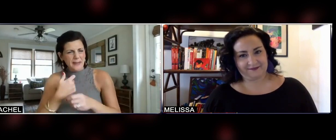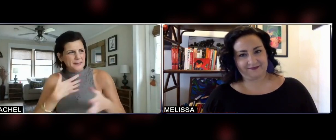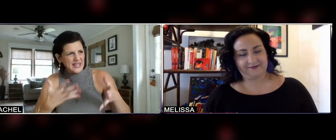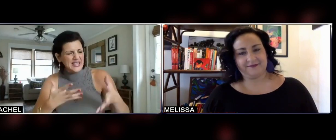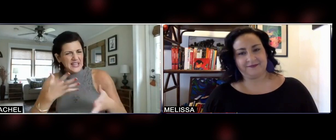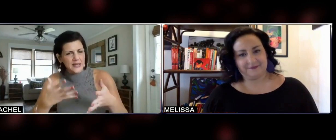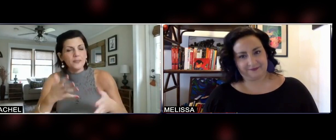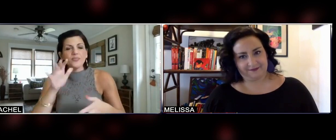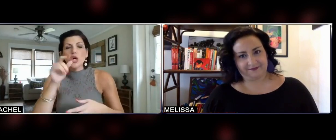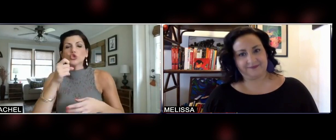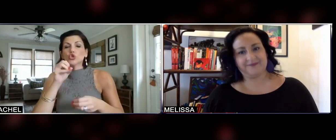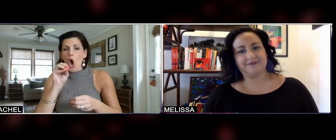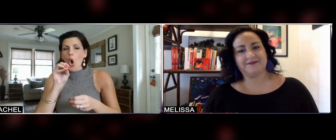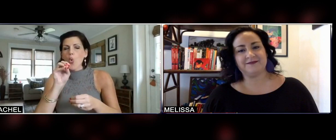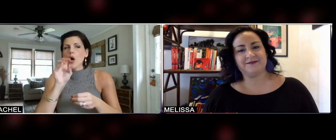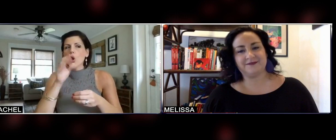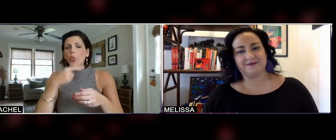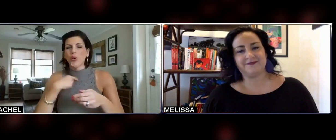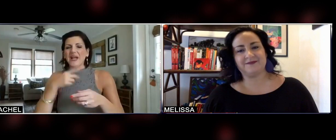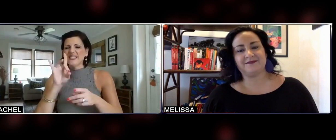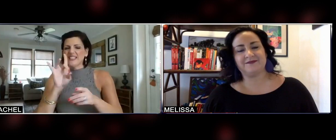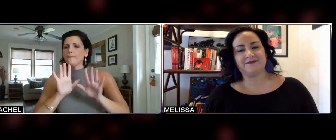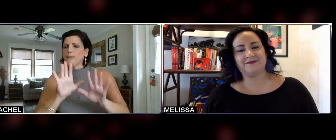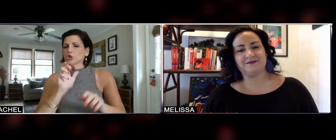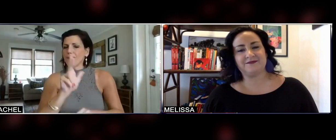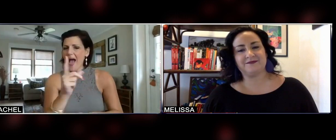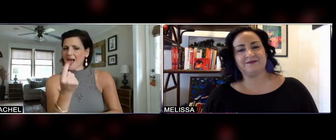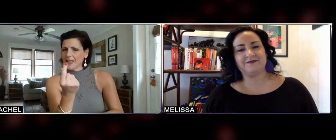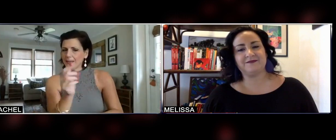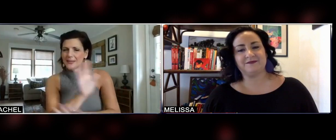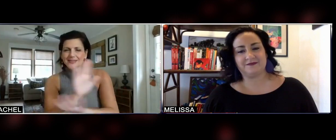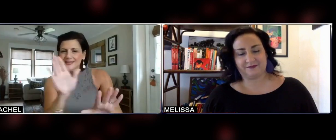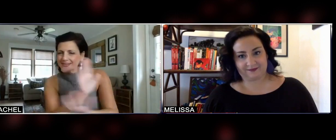it throws me off. So, we did push back a little by saying,